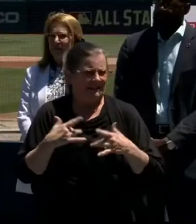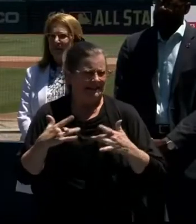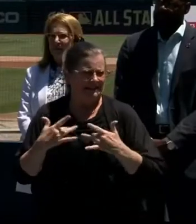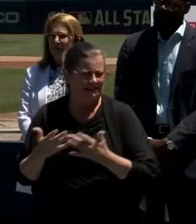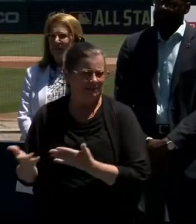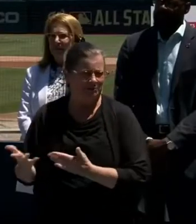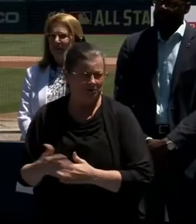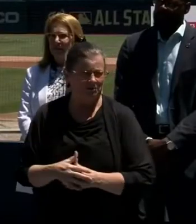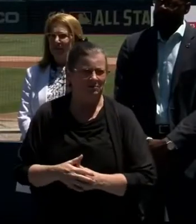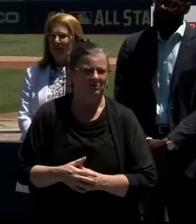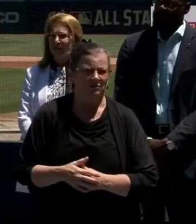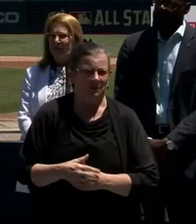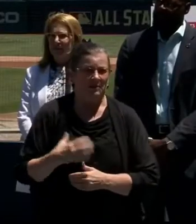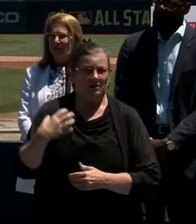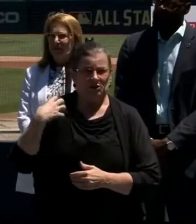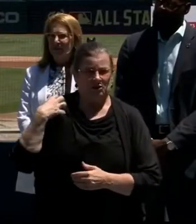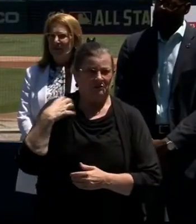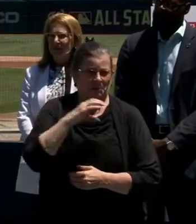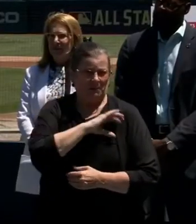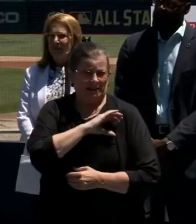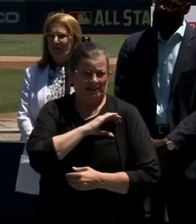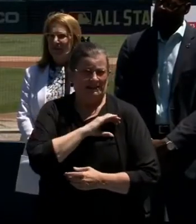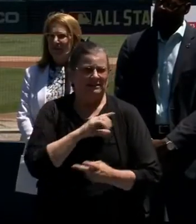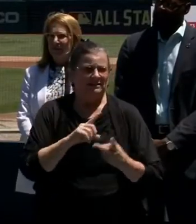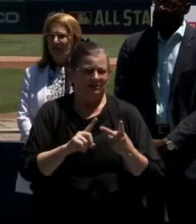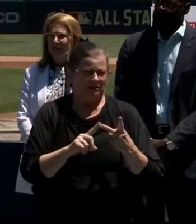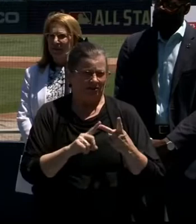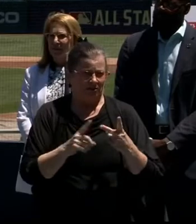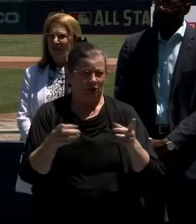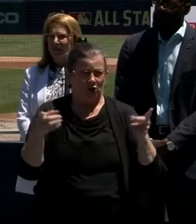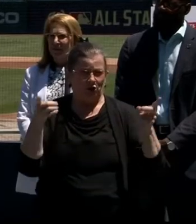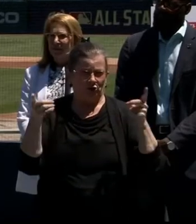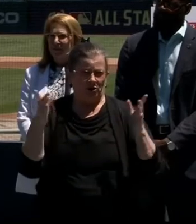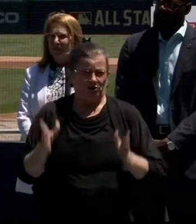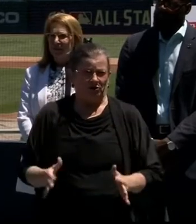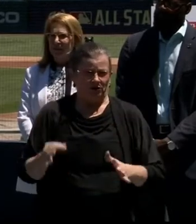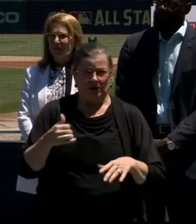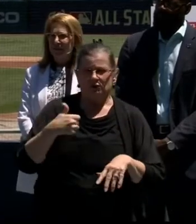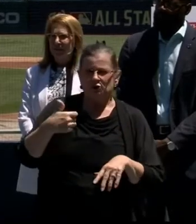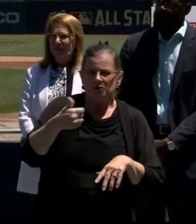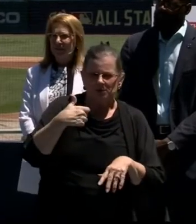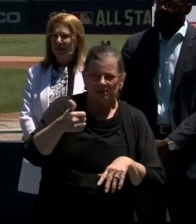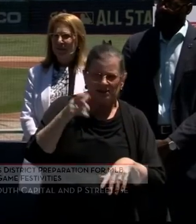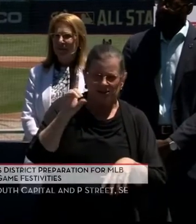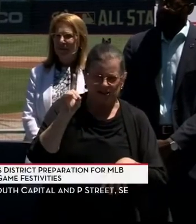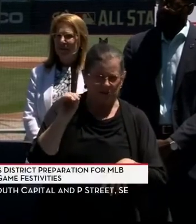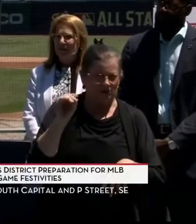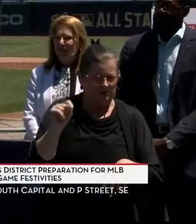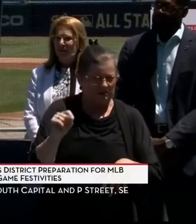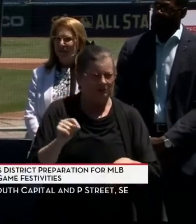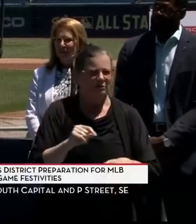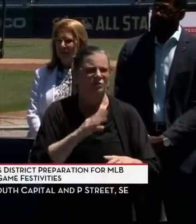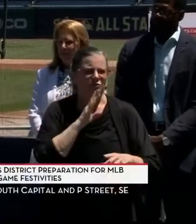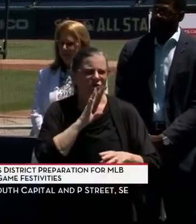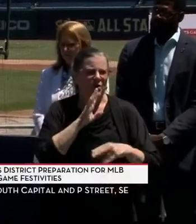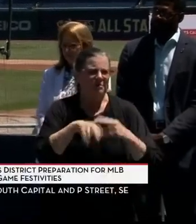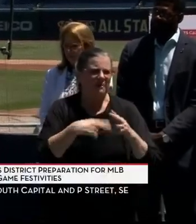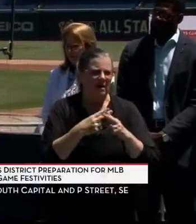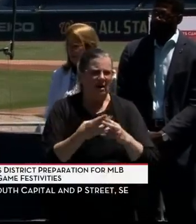FOLLOWED BY OUR DIRECTOR OF TRANSPORTATION WHO WILL TALK MORE ABOUT CLOSURES RELATED TO ALL-STAR FESTIVITIES.